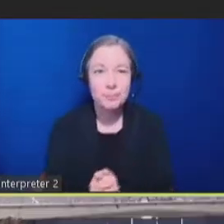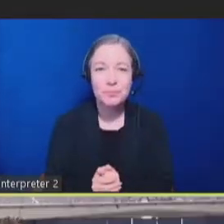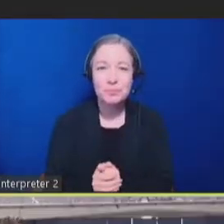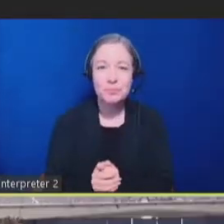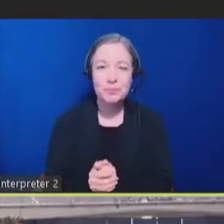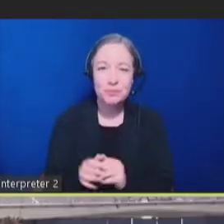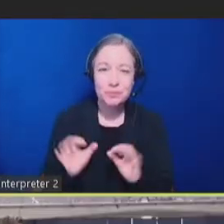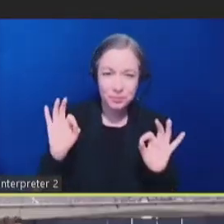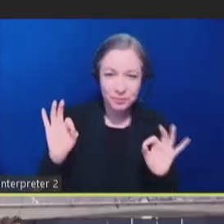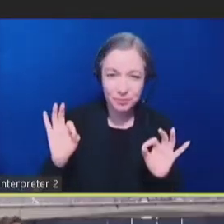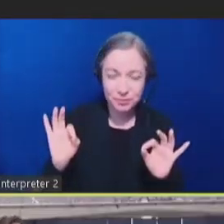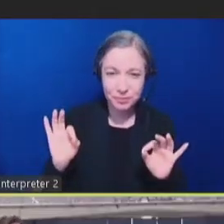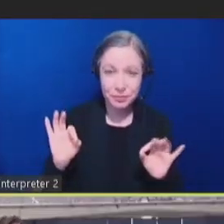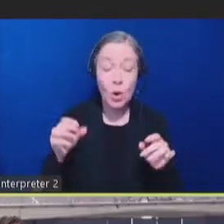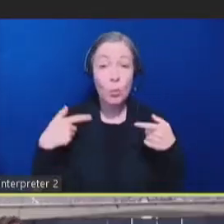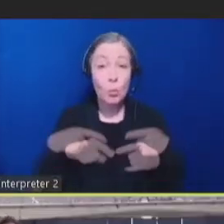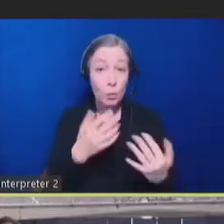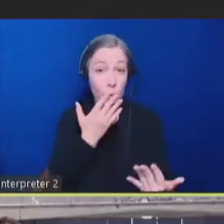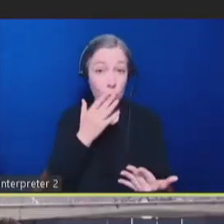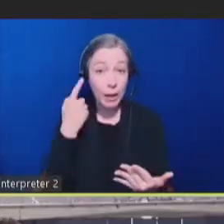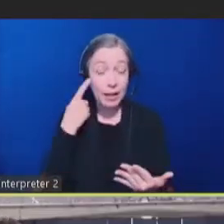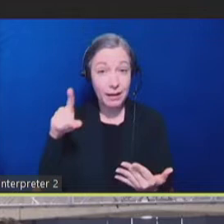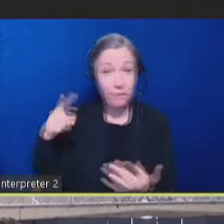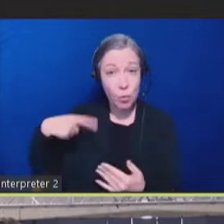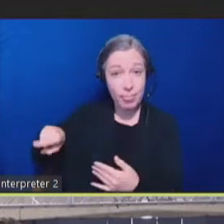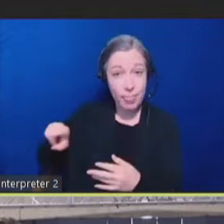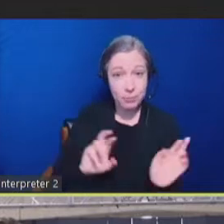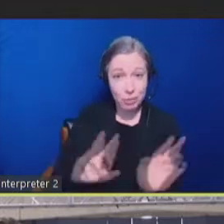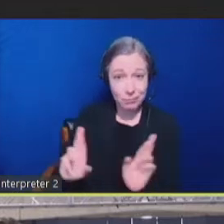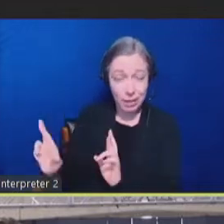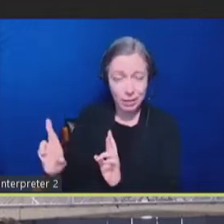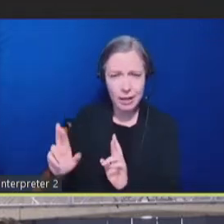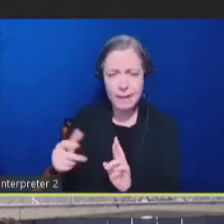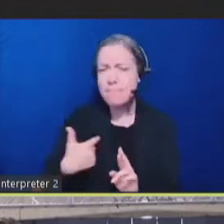And while we're waiting for them to get teed up, we do have one piece of business